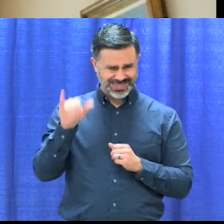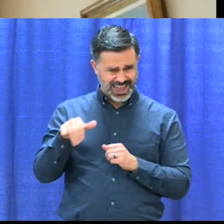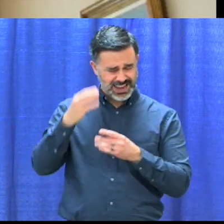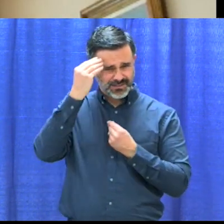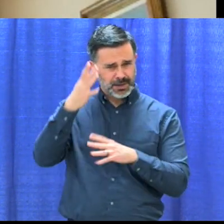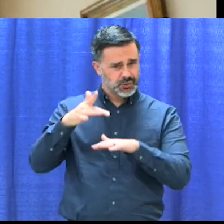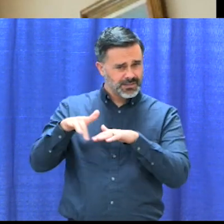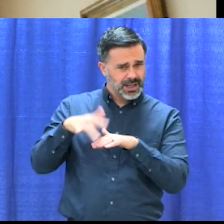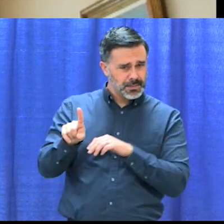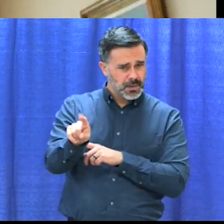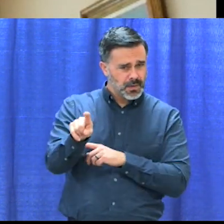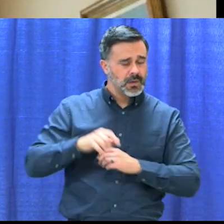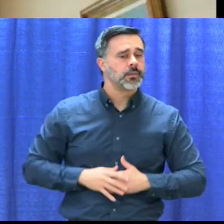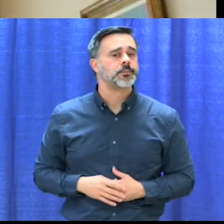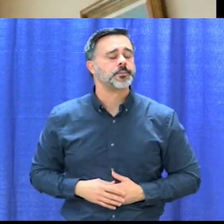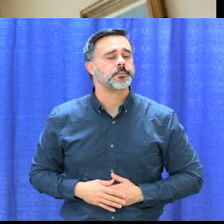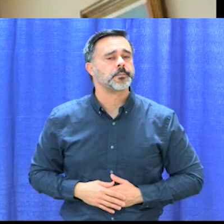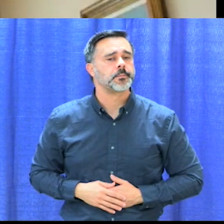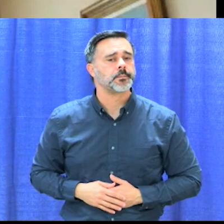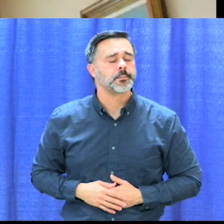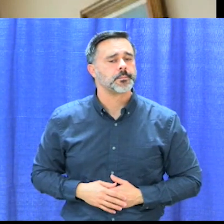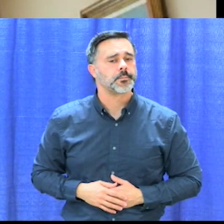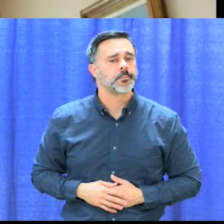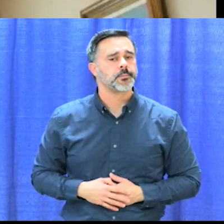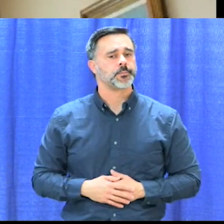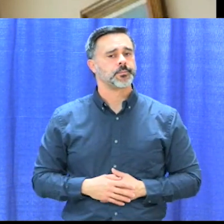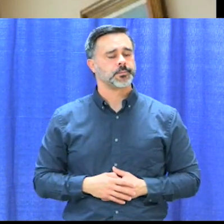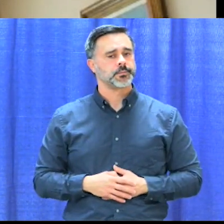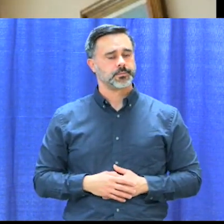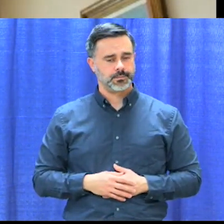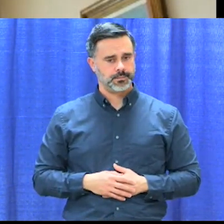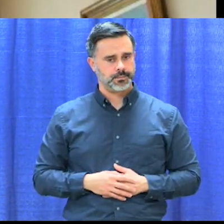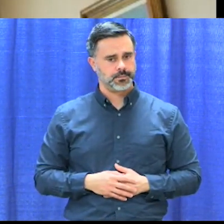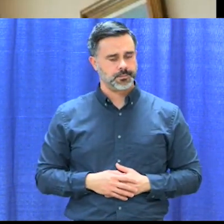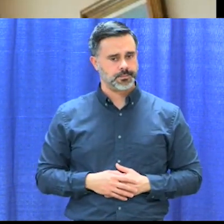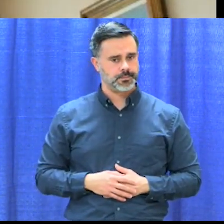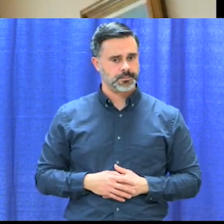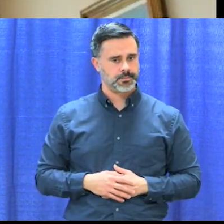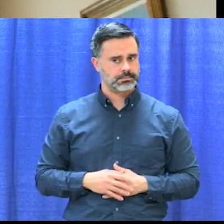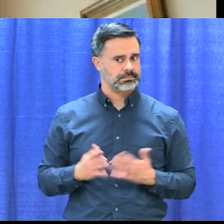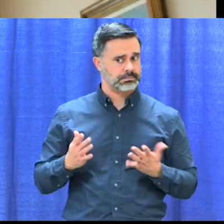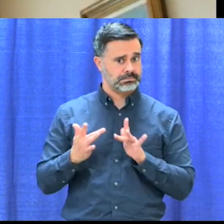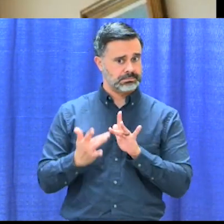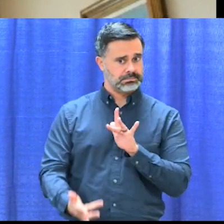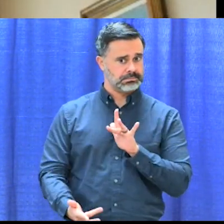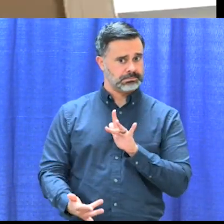I think we lost him maybe. [Leyva speaking] Possibly.